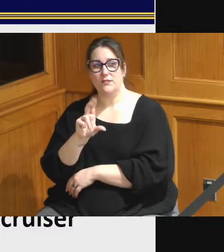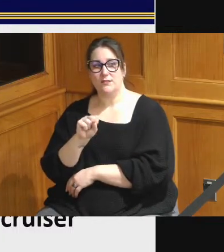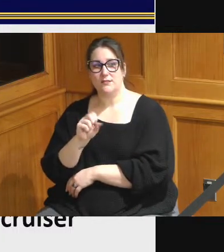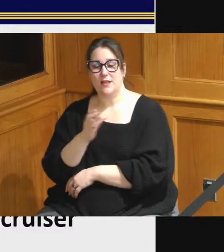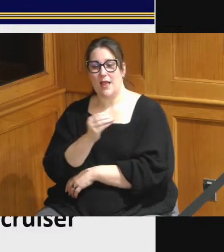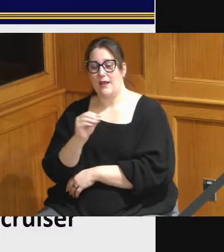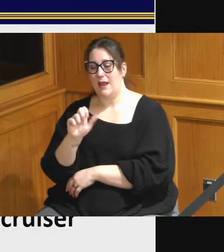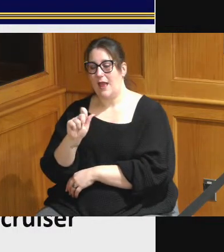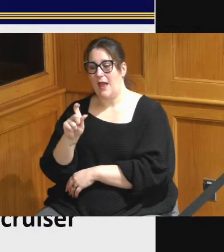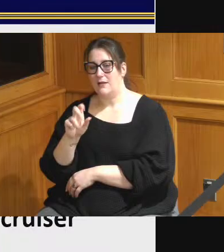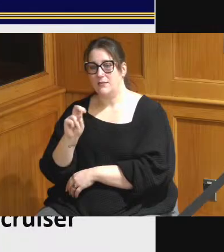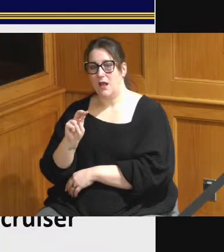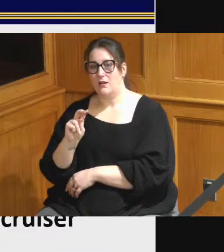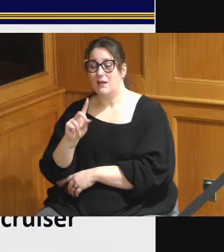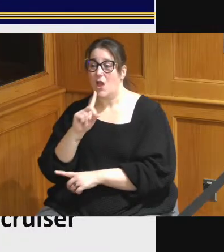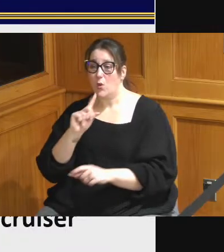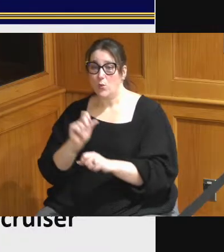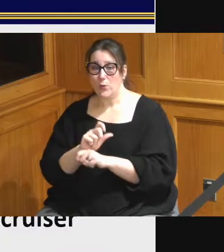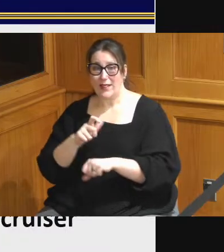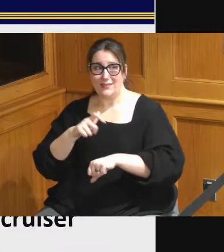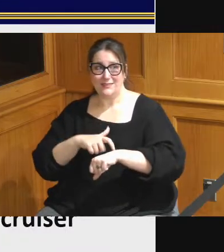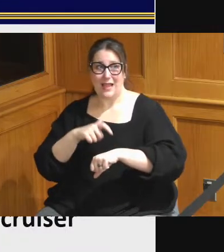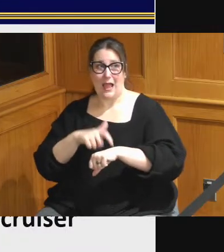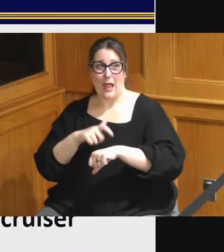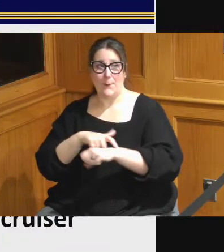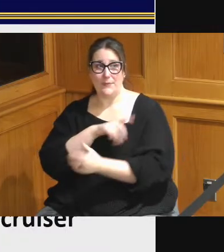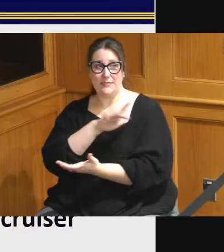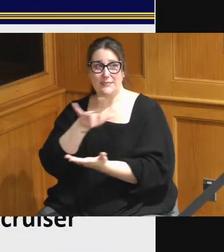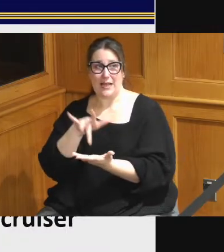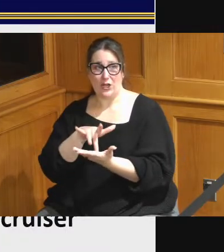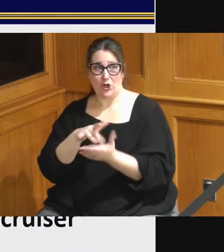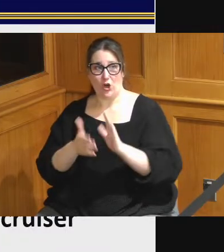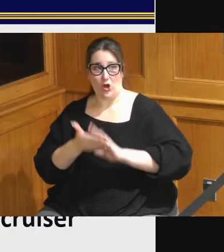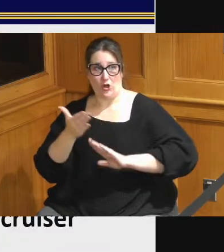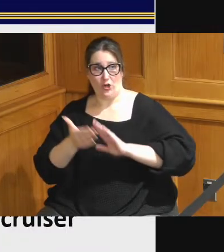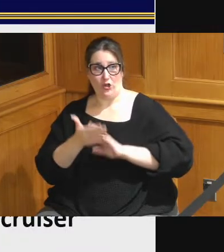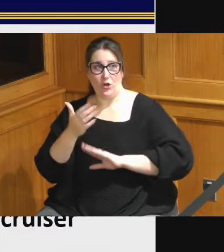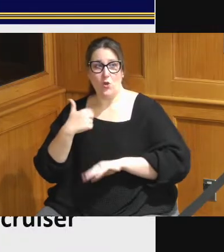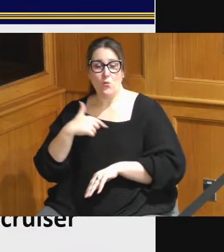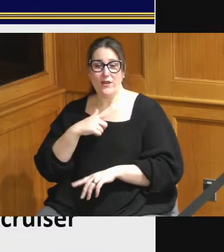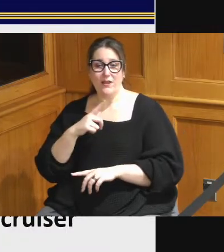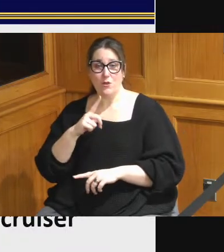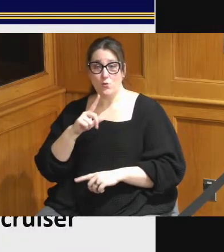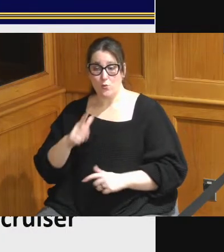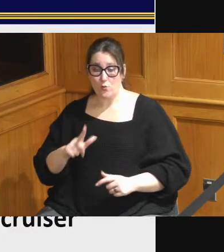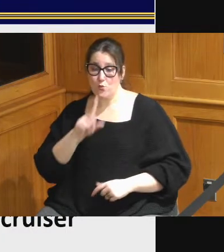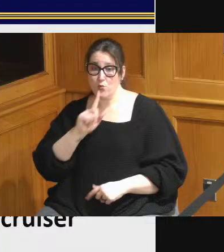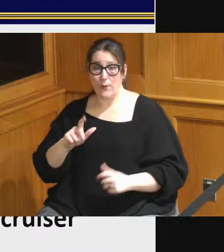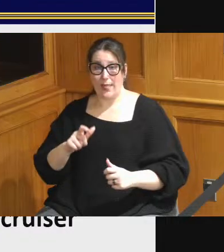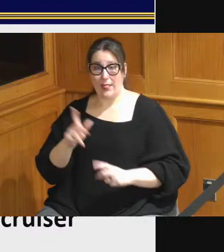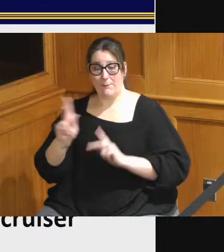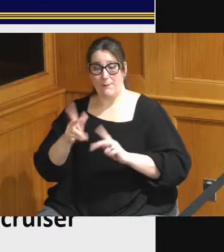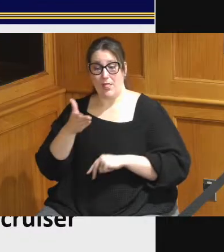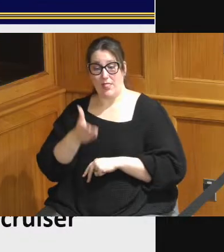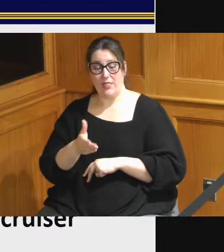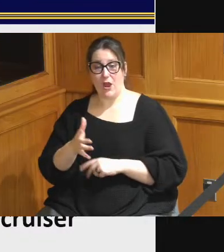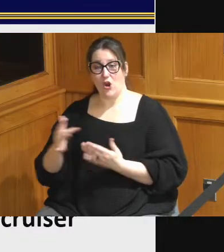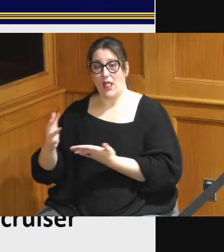operations center which means that we have people actually there collecting data creating numbers